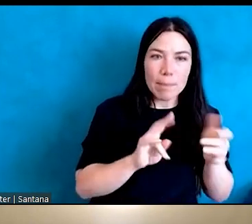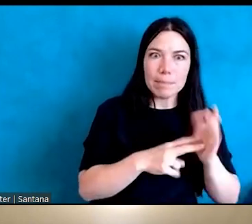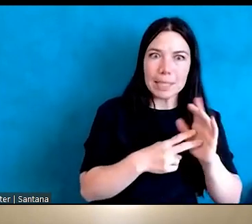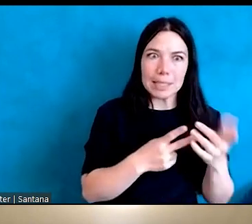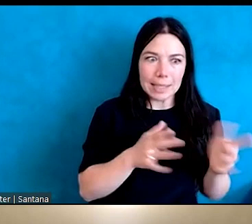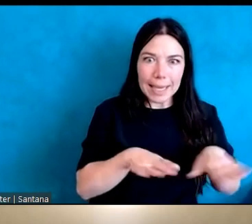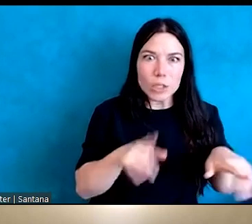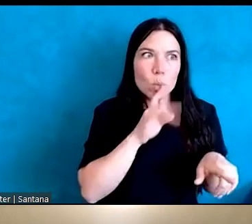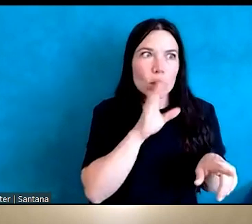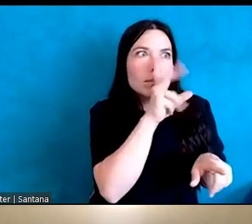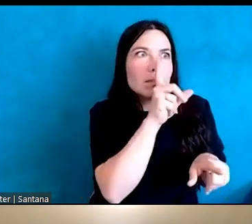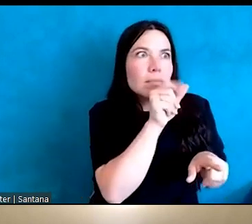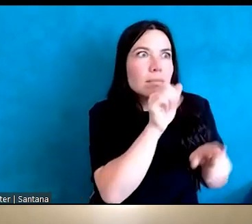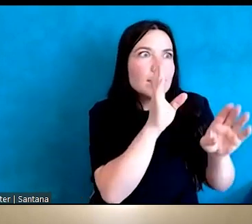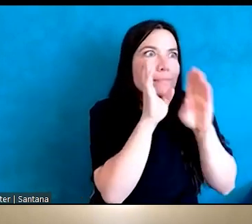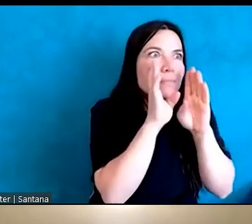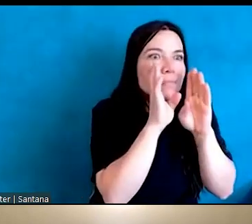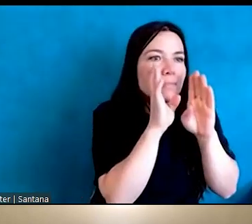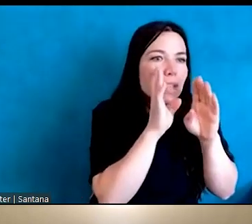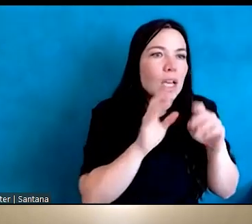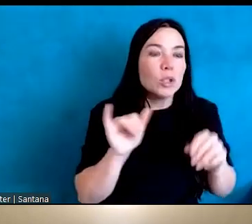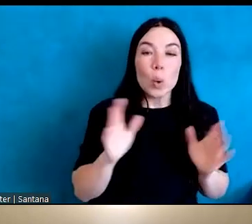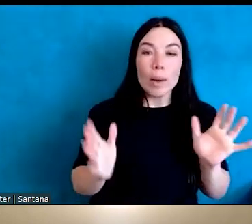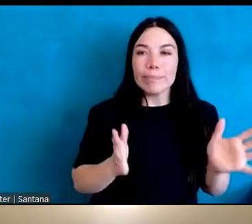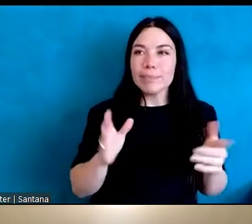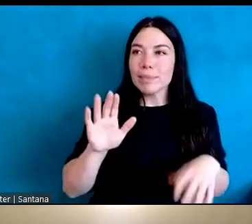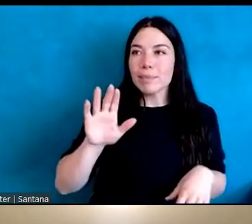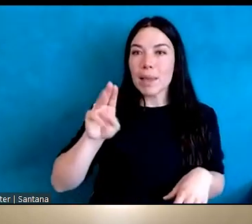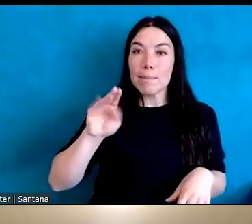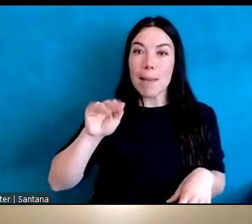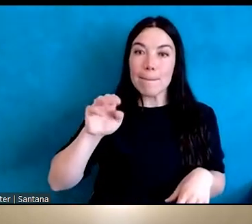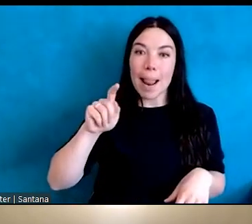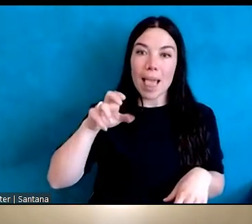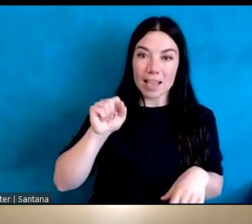We found the greater use of mimetics, or onomatopoeia, which recent research has shown is